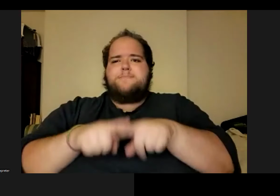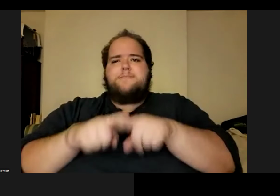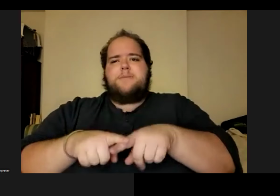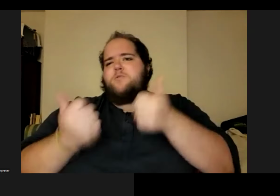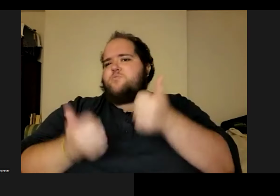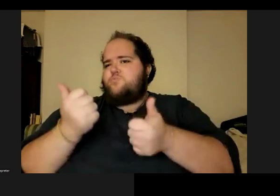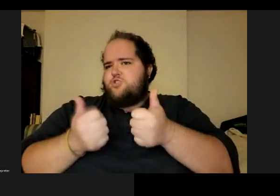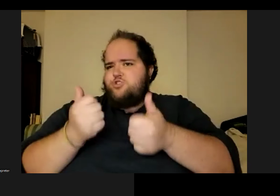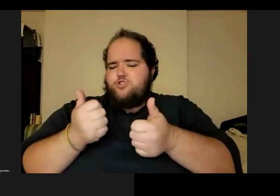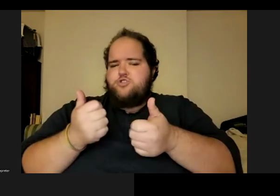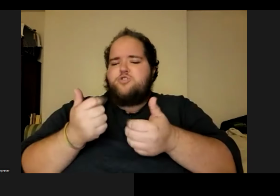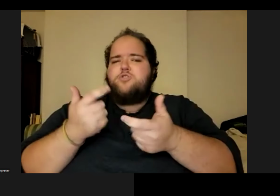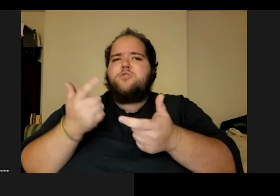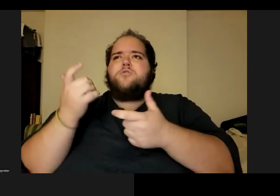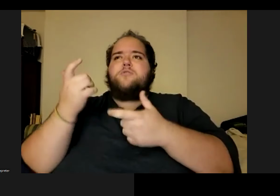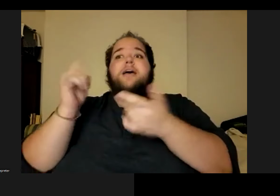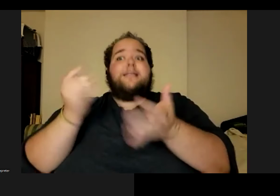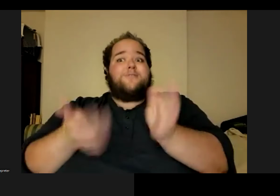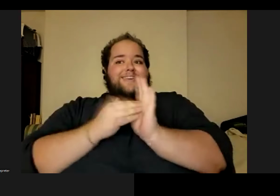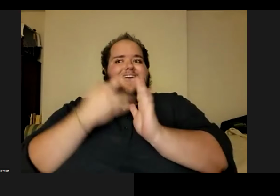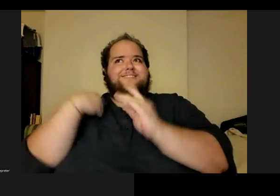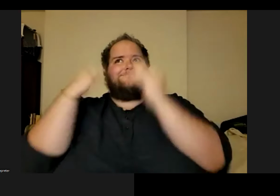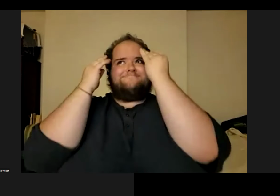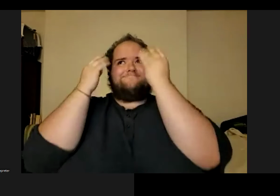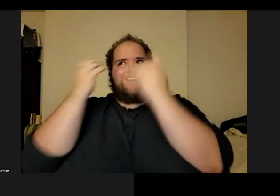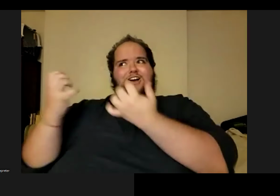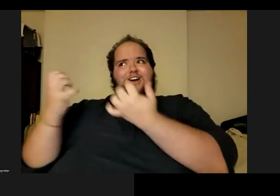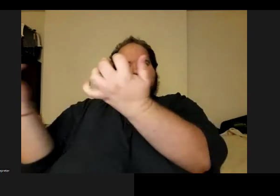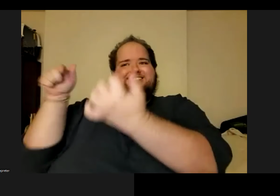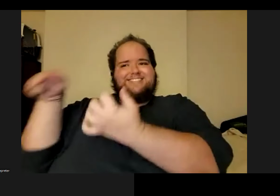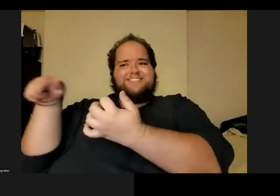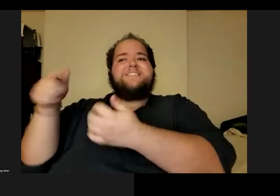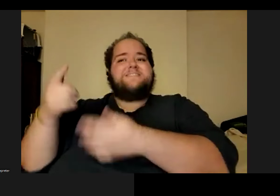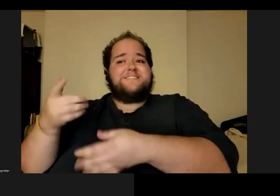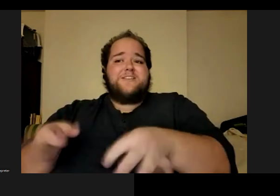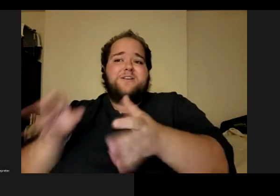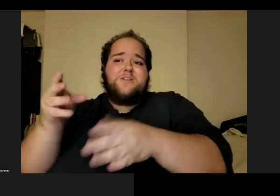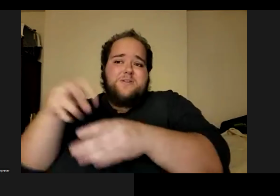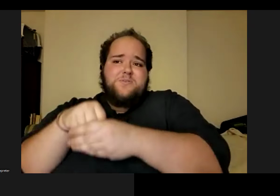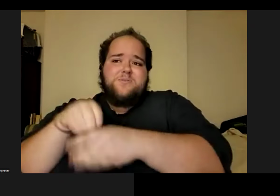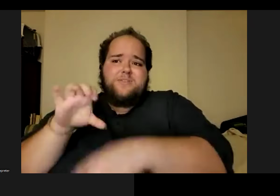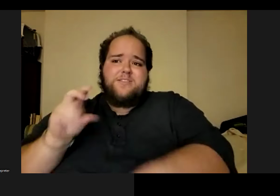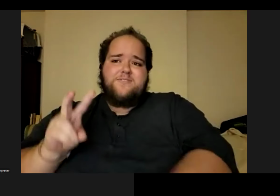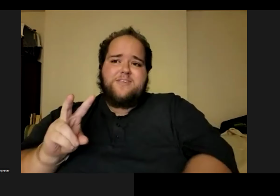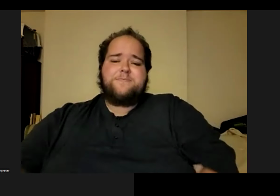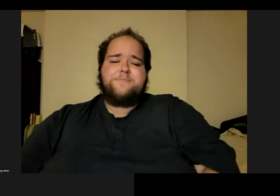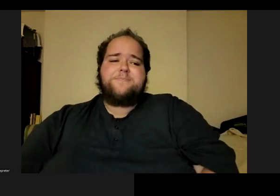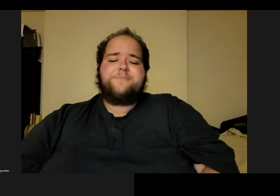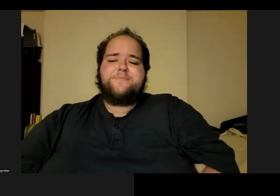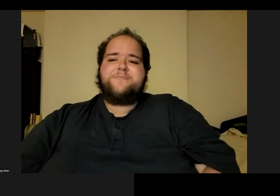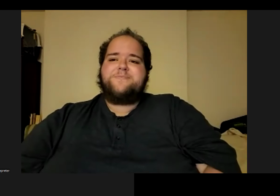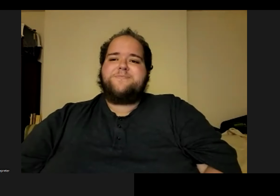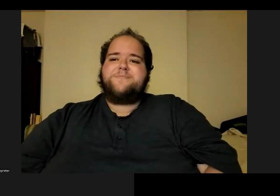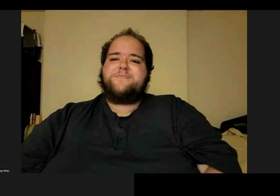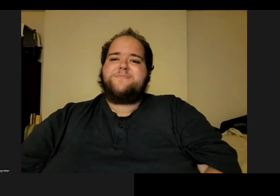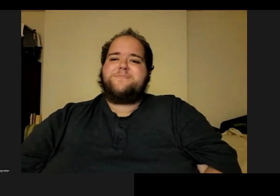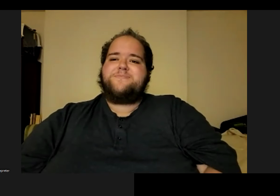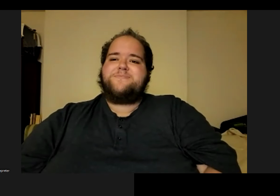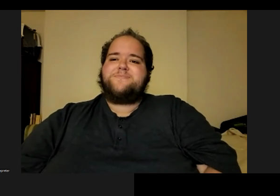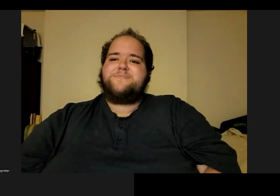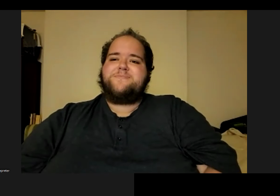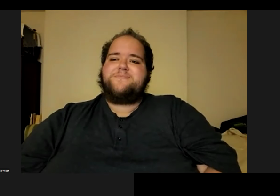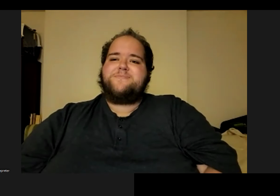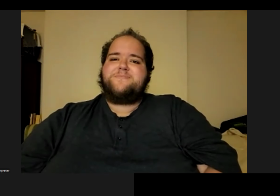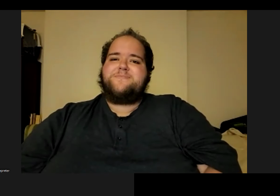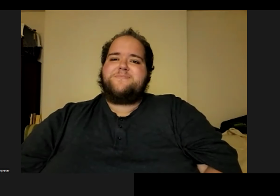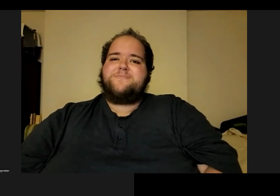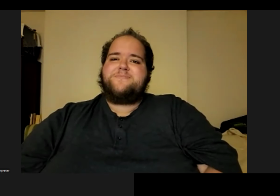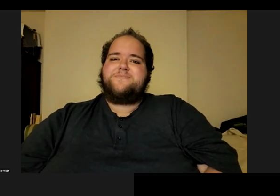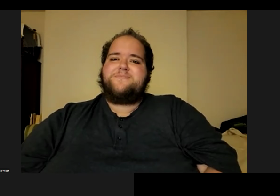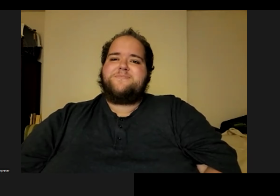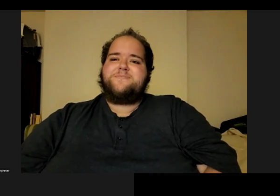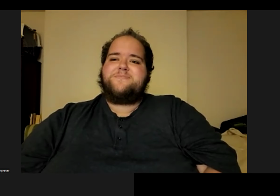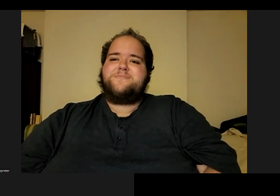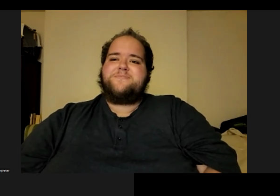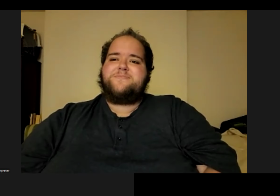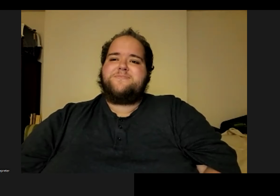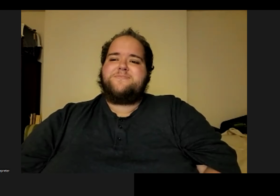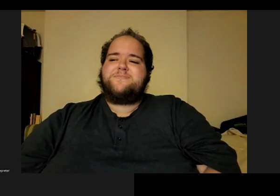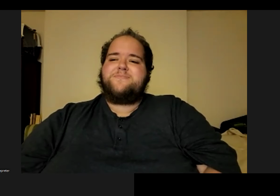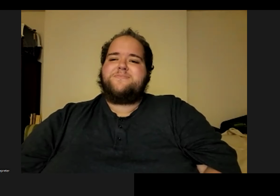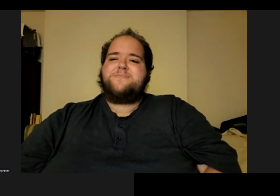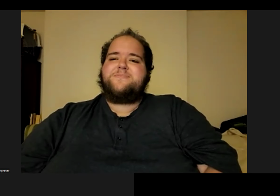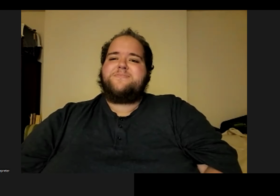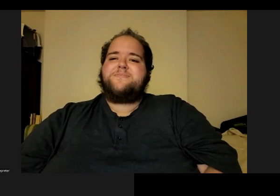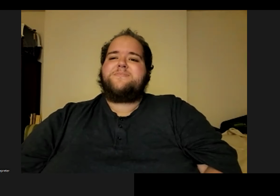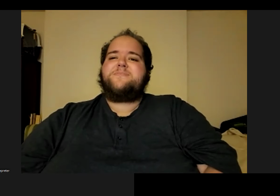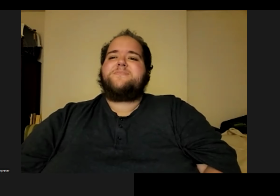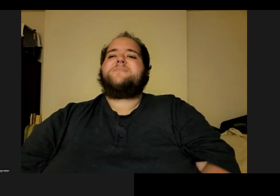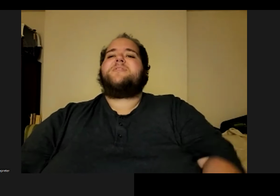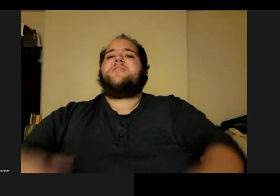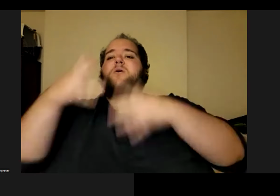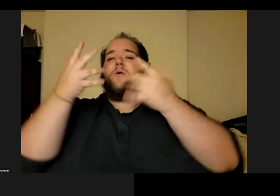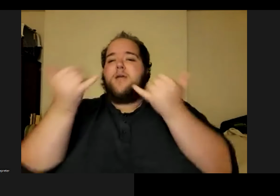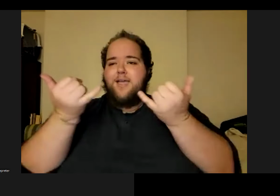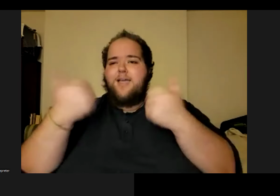your audience in mind, even with your CV. So I'm going to share my screen actually